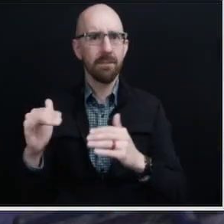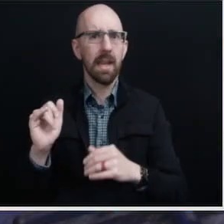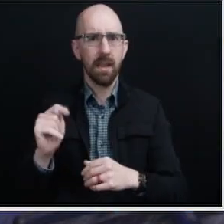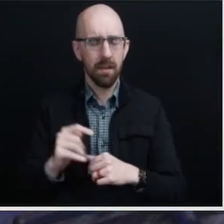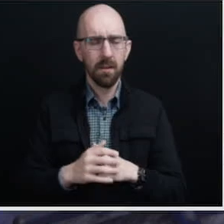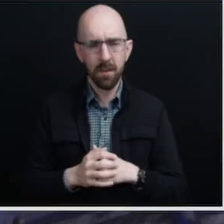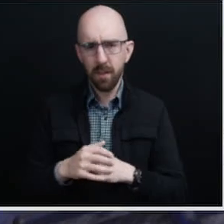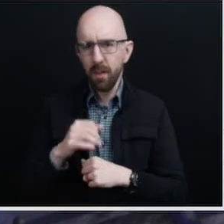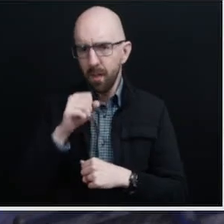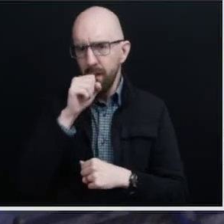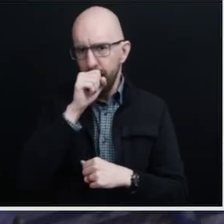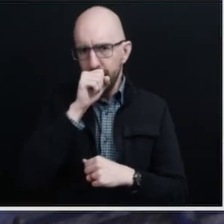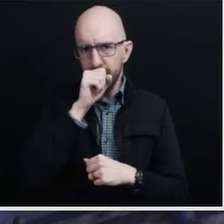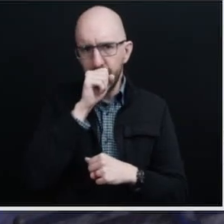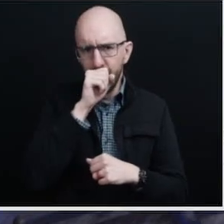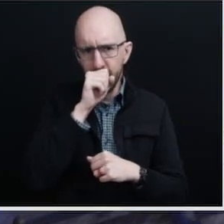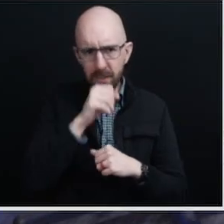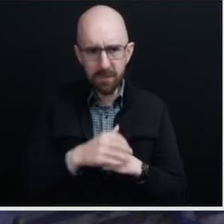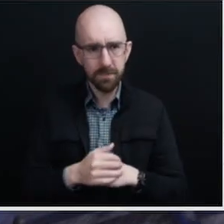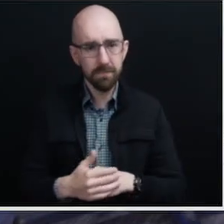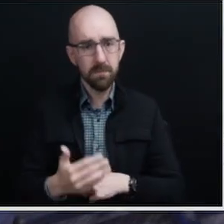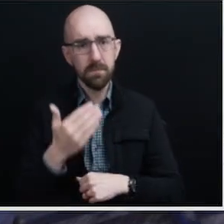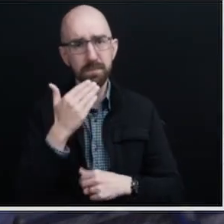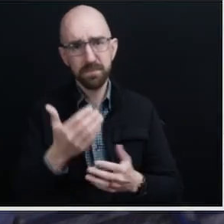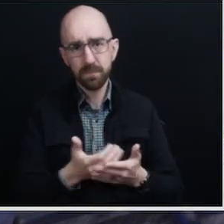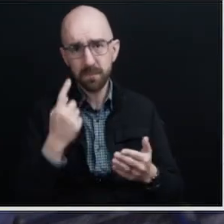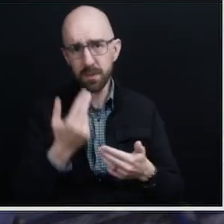McKenzie, thank you so much for being here with us today. What's the big takeaway from our